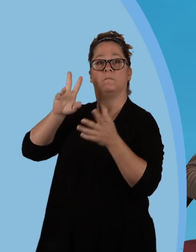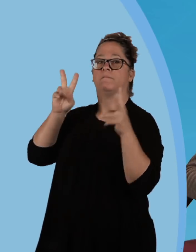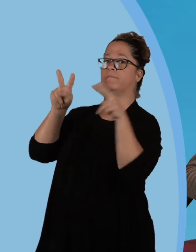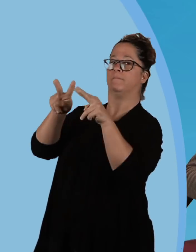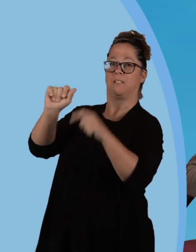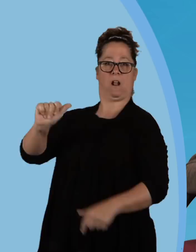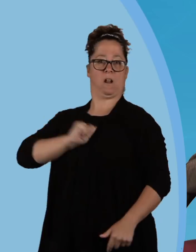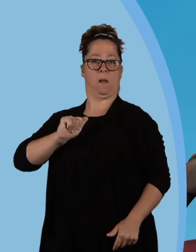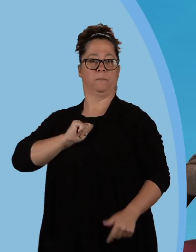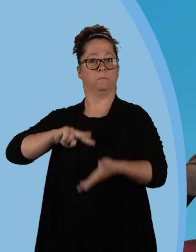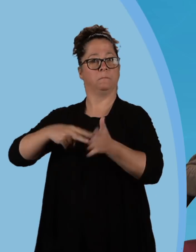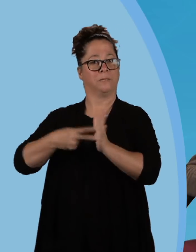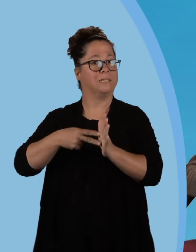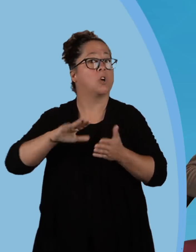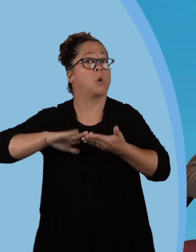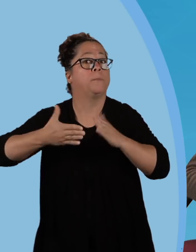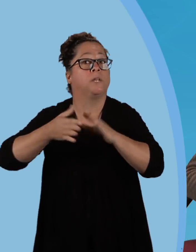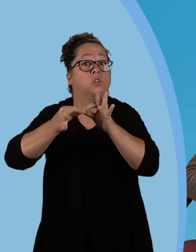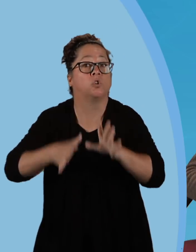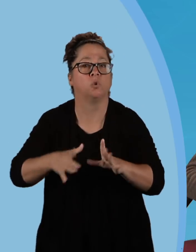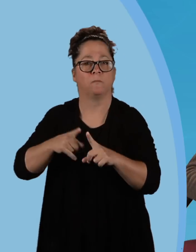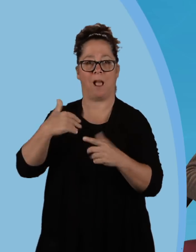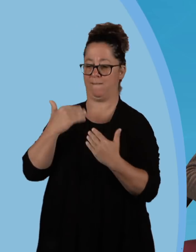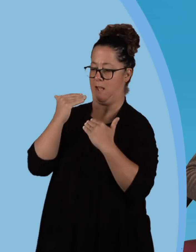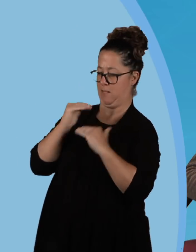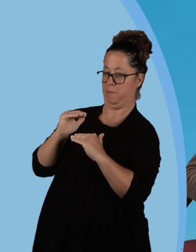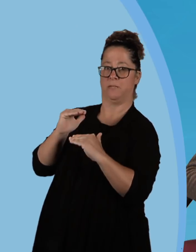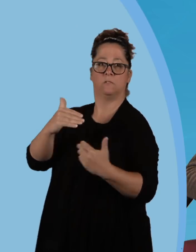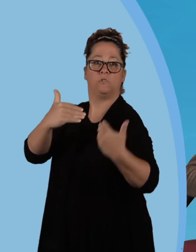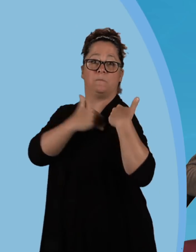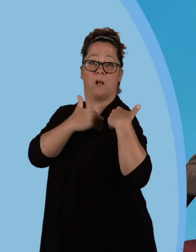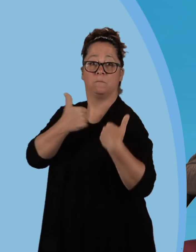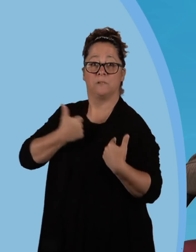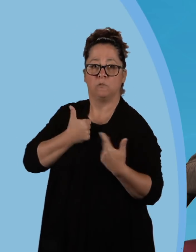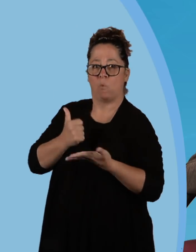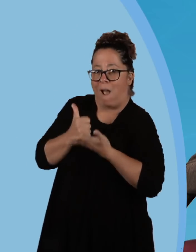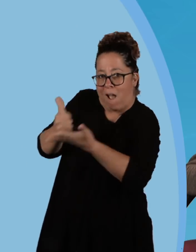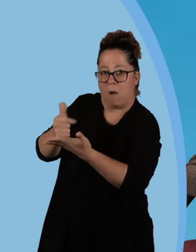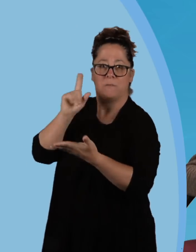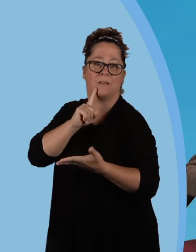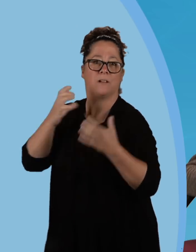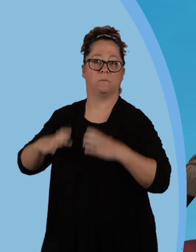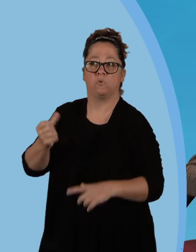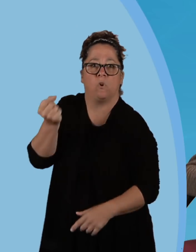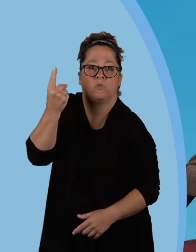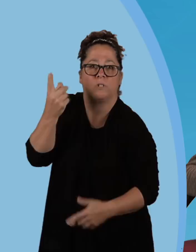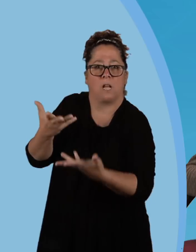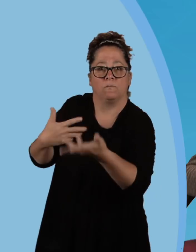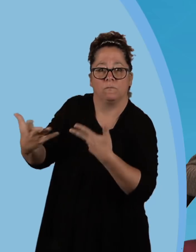So this notion of autonomy means that the community interpreter has a limited responsibility